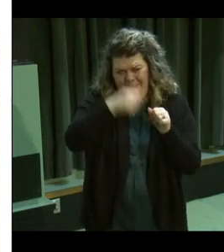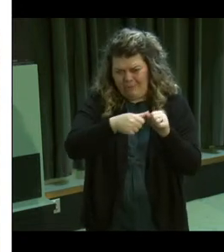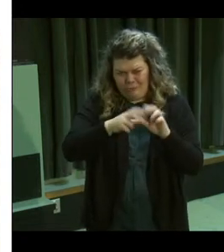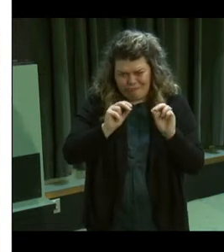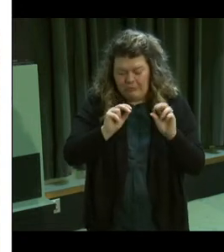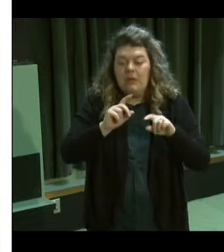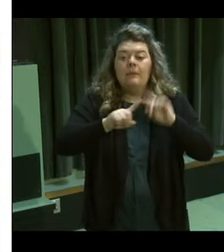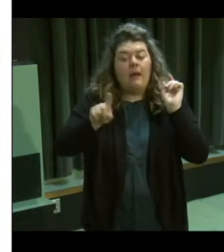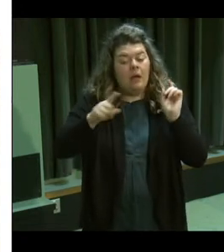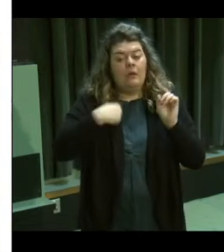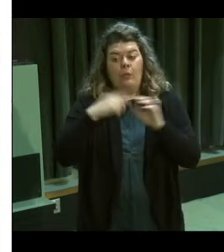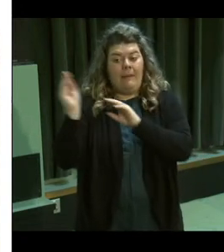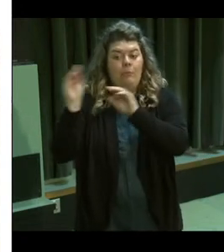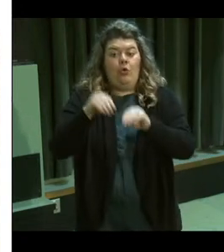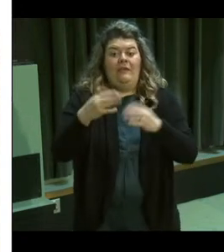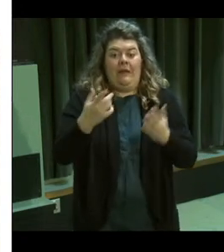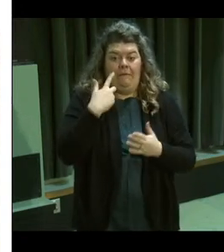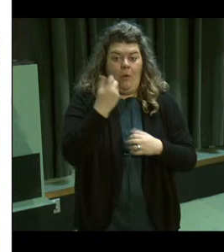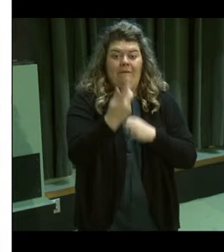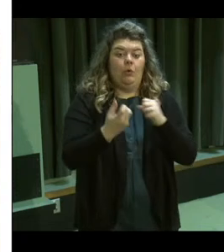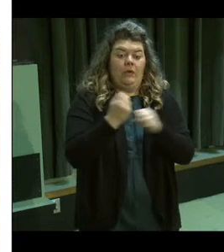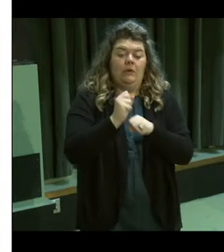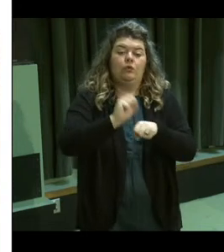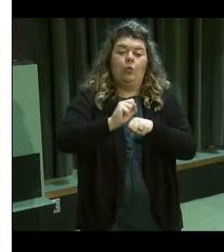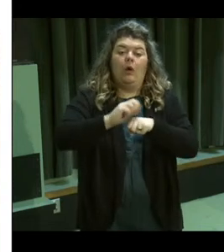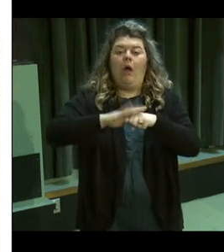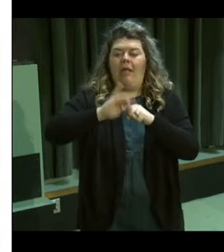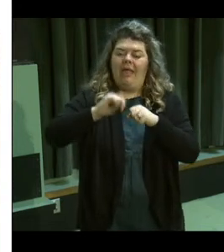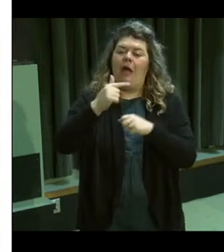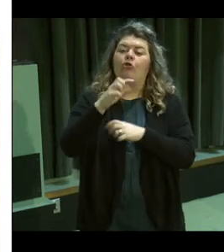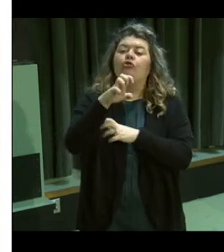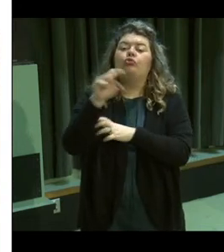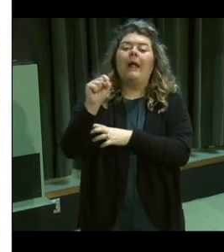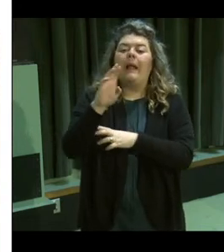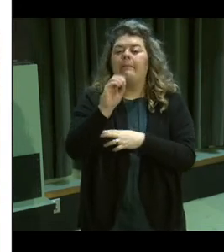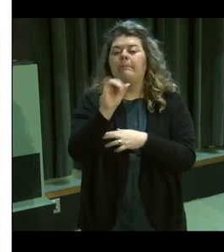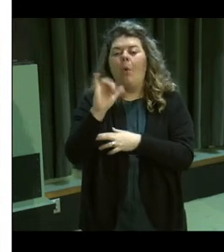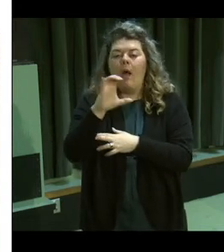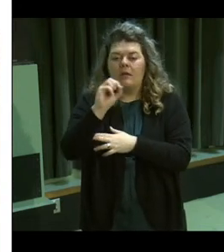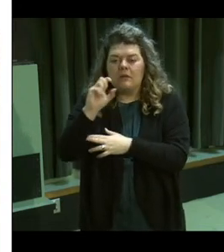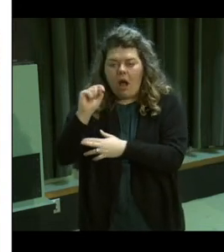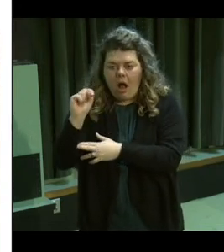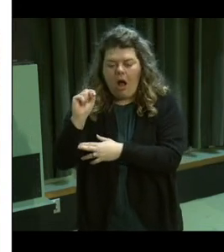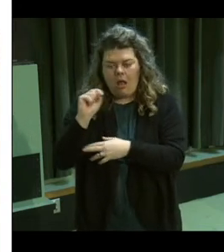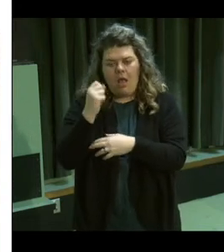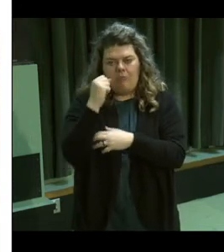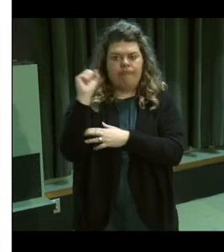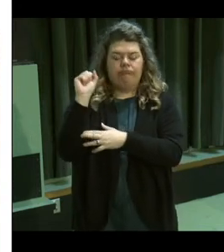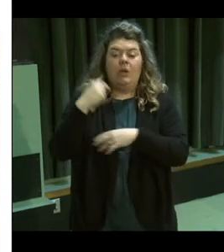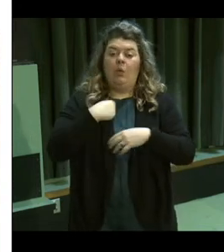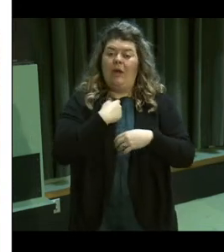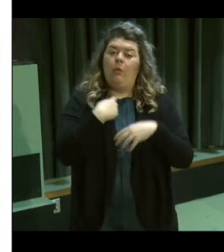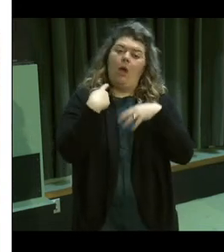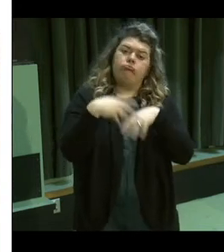here for a couple of years to